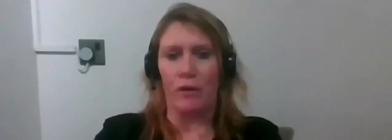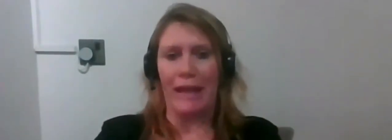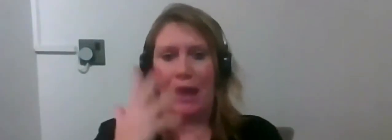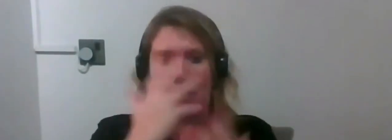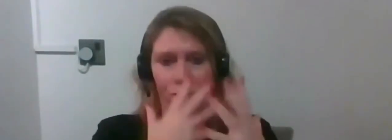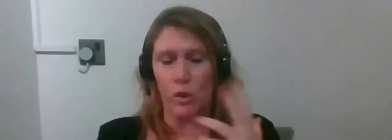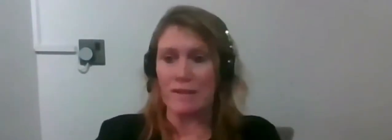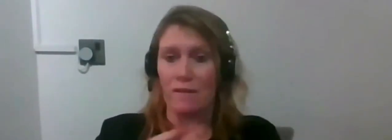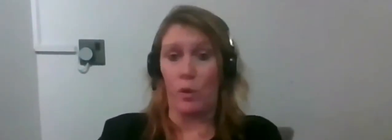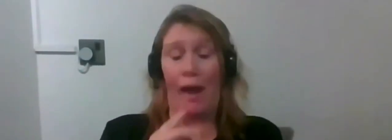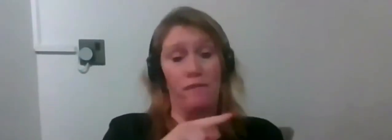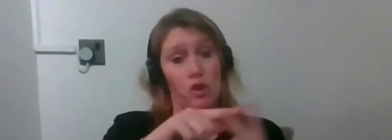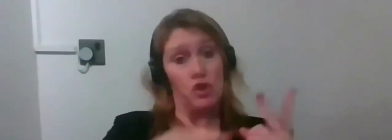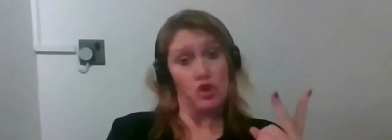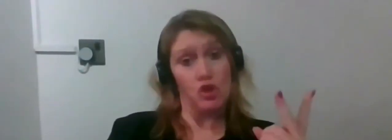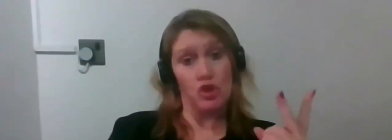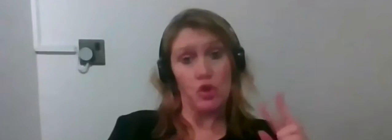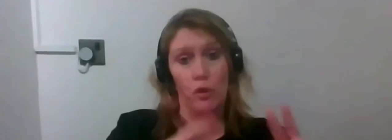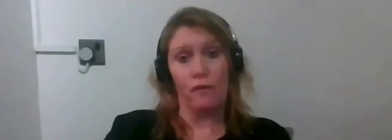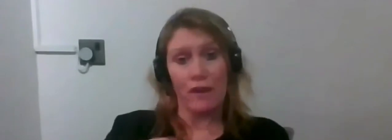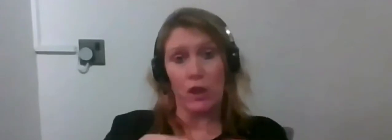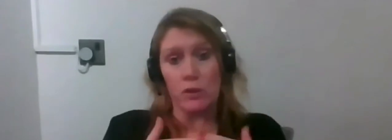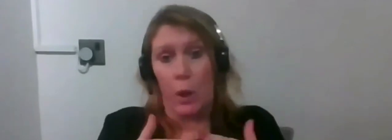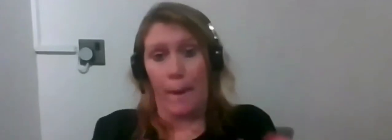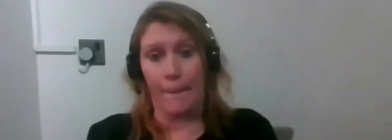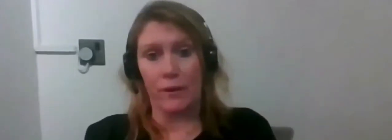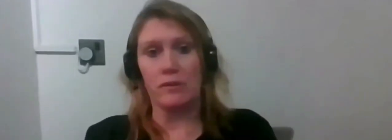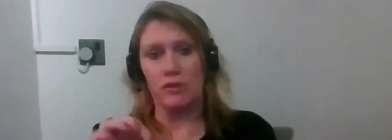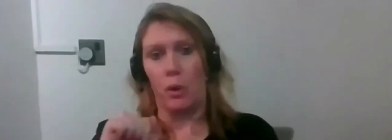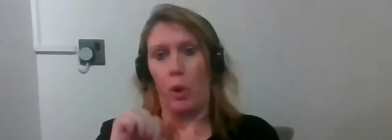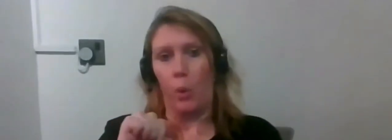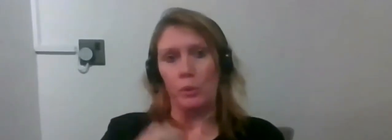videos open and it plays the wrong one. Don't worry.